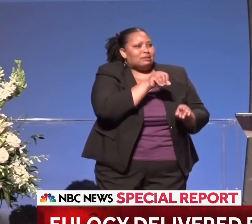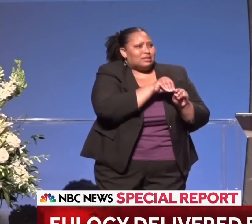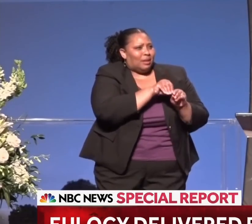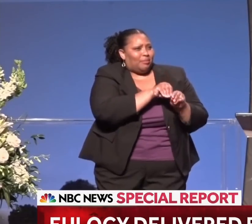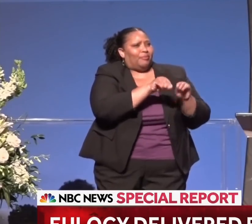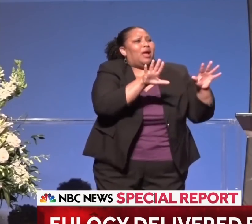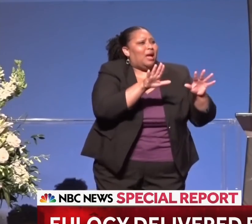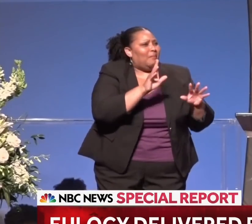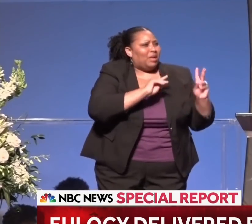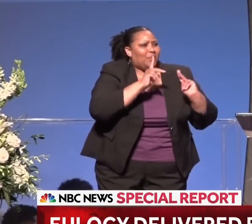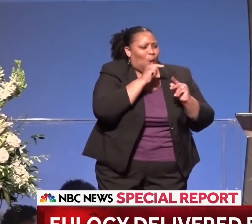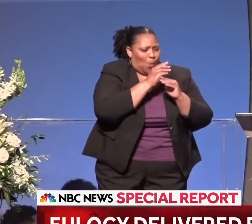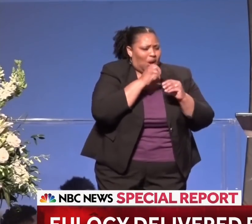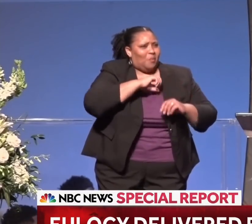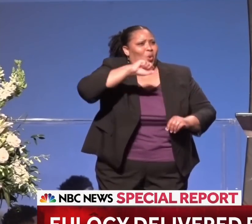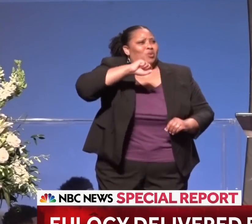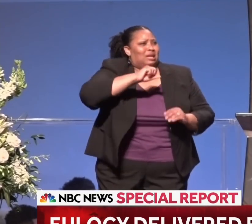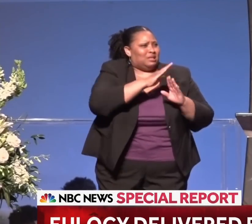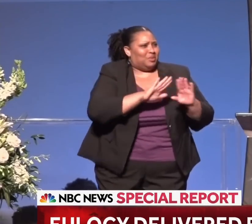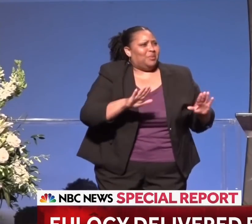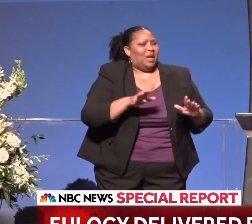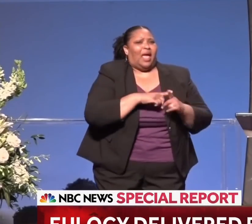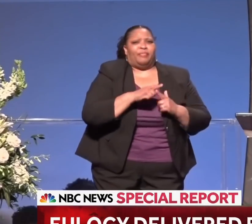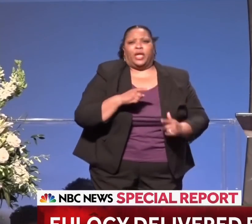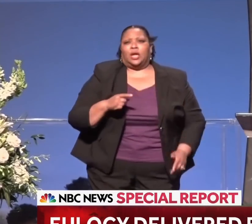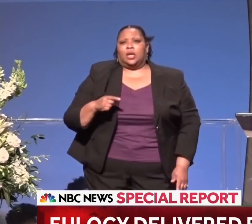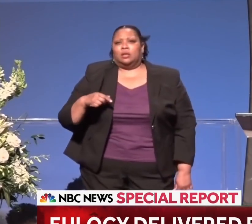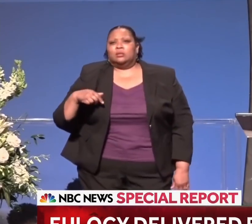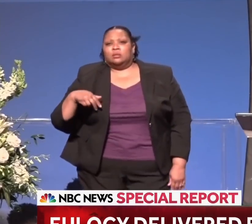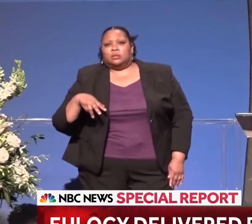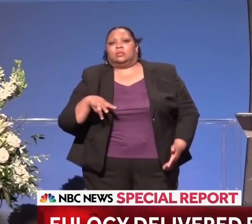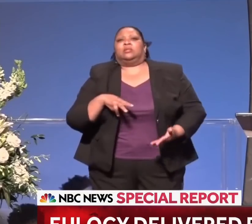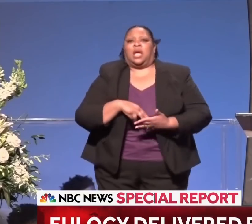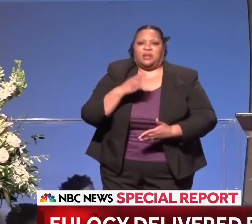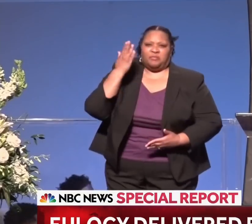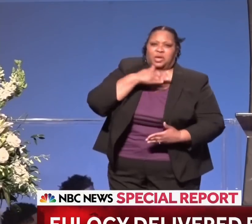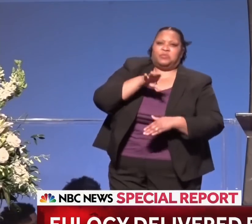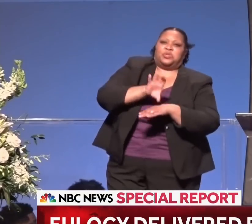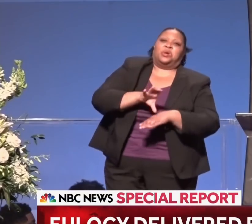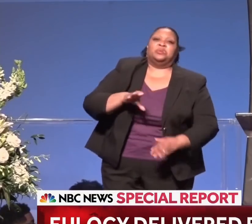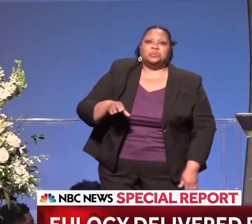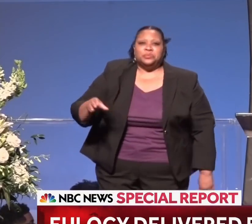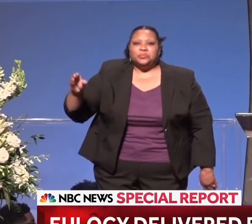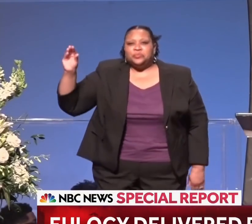YOU TAKE RUBBER BULLETS AND TEAR GAS TO CLEAR OUT PEACEFUL